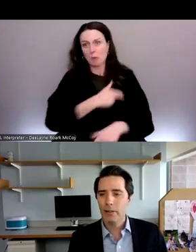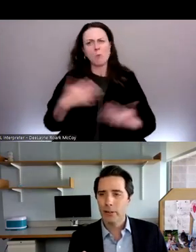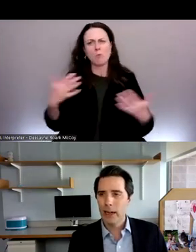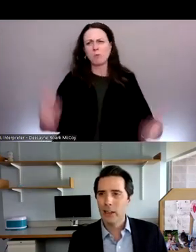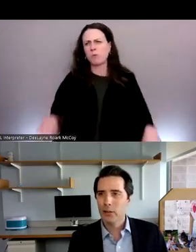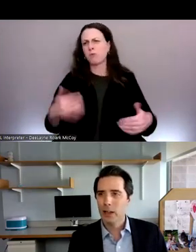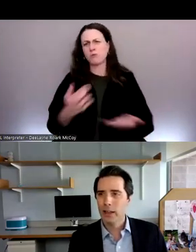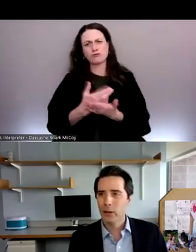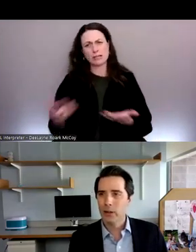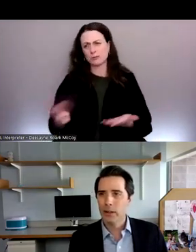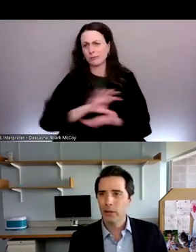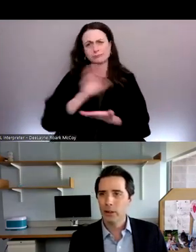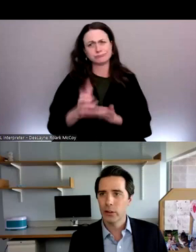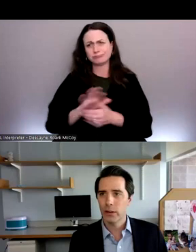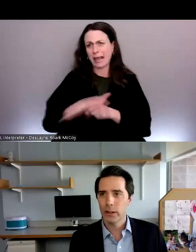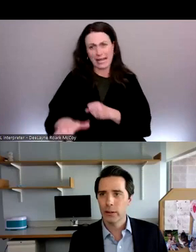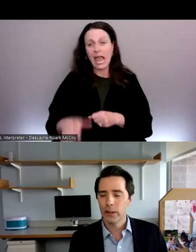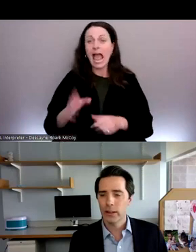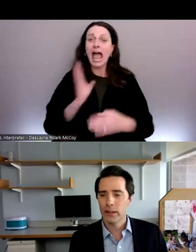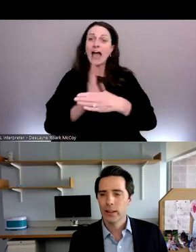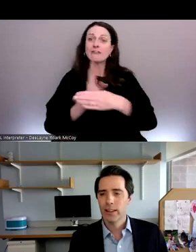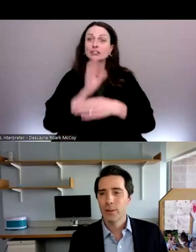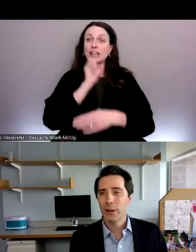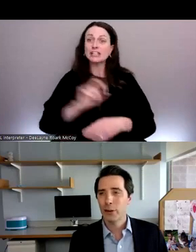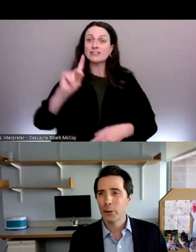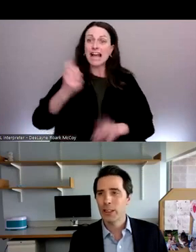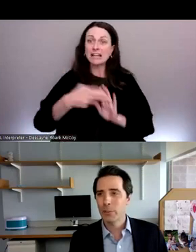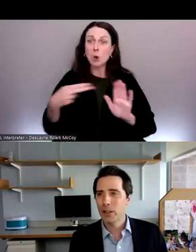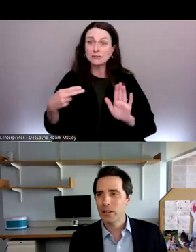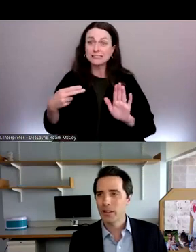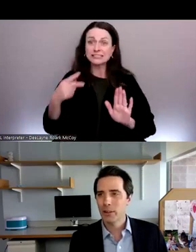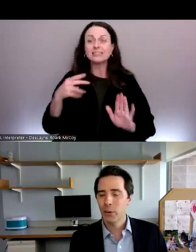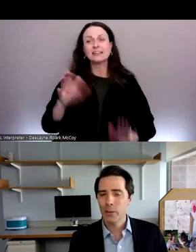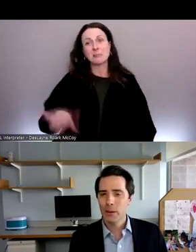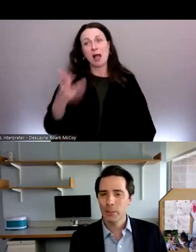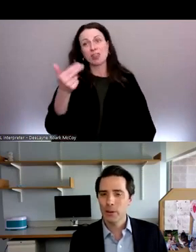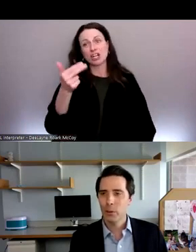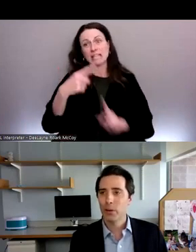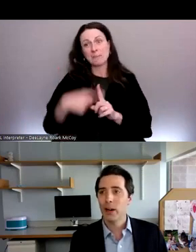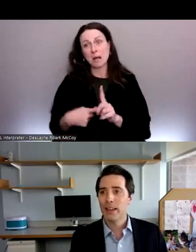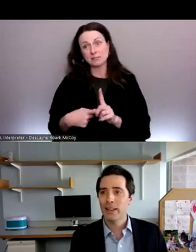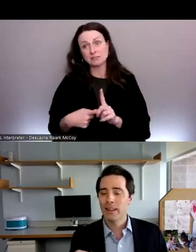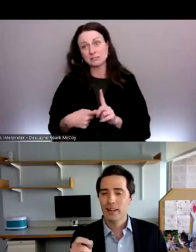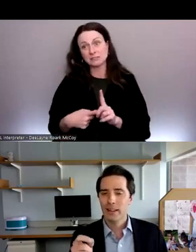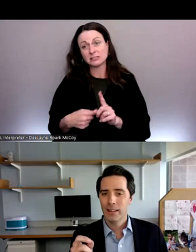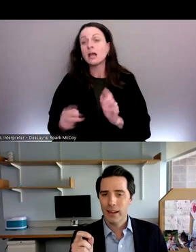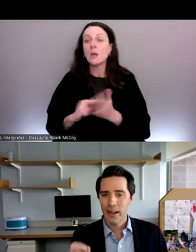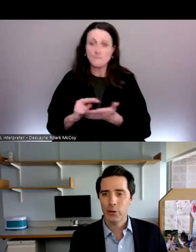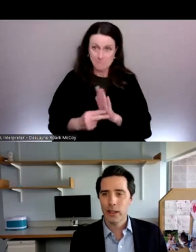average age of diagnosis for congenital hearing loss is about 13 months so what